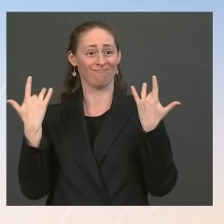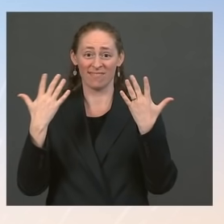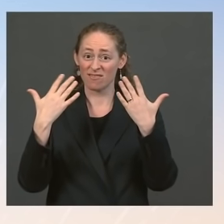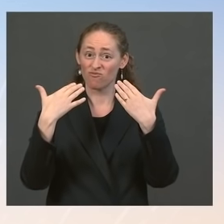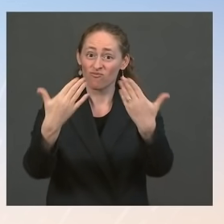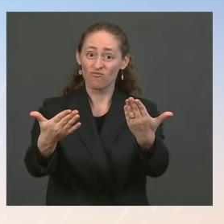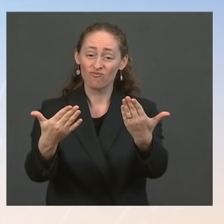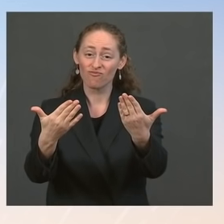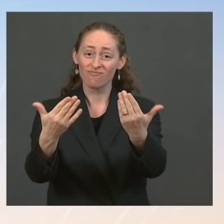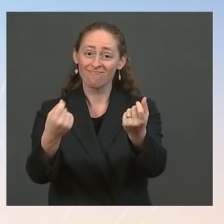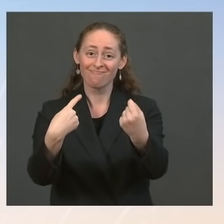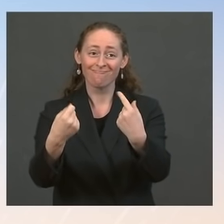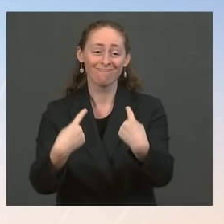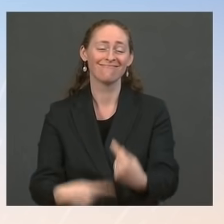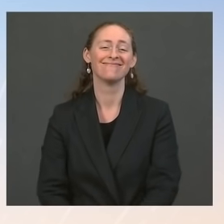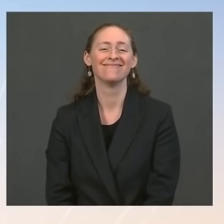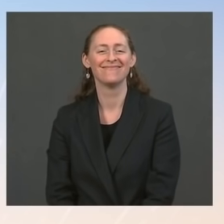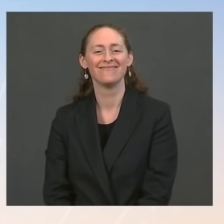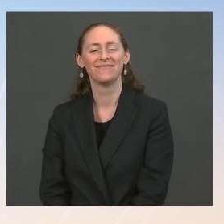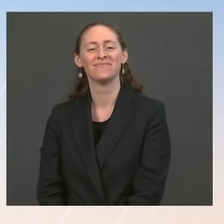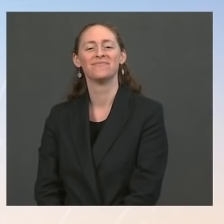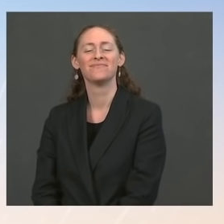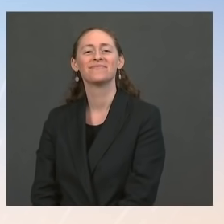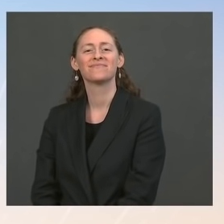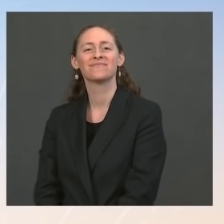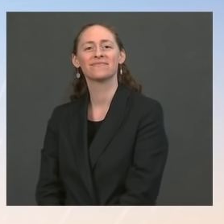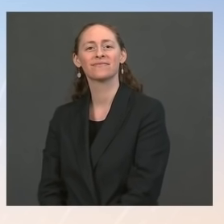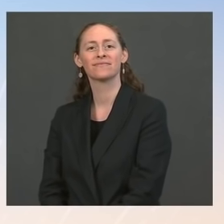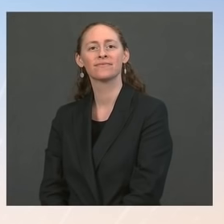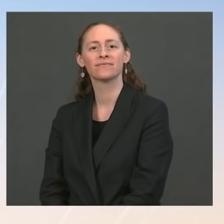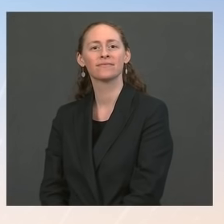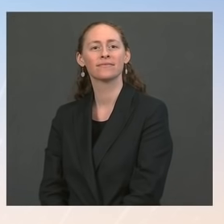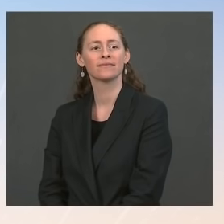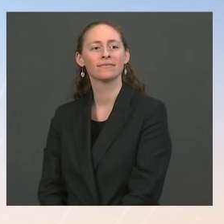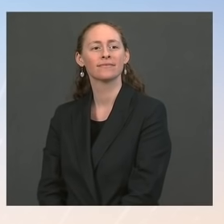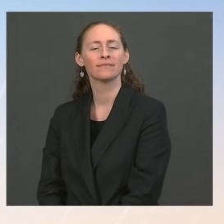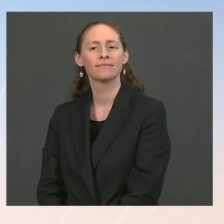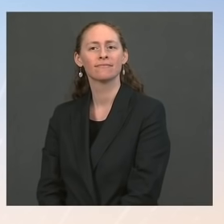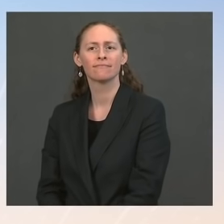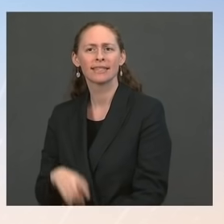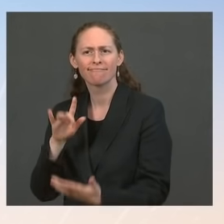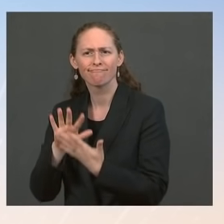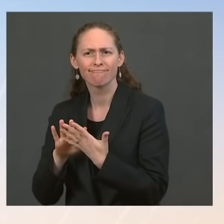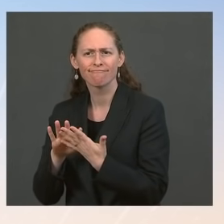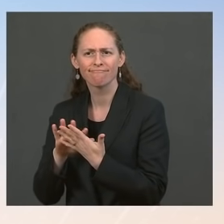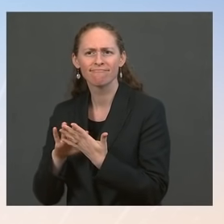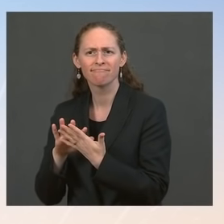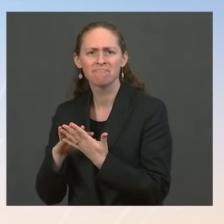Well, why don't we start with testimony on Capitol Hill that's ongoing with General Milley and General McKenzie